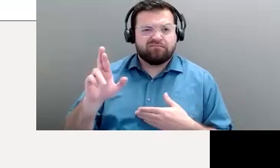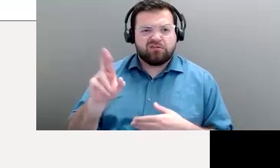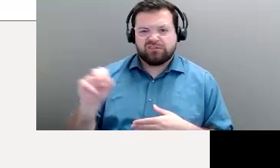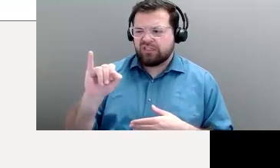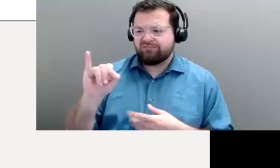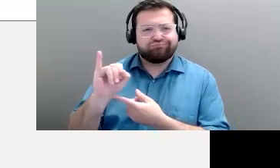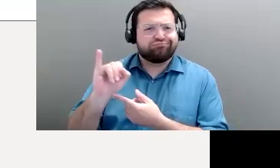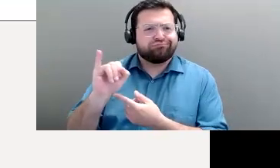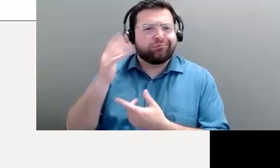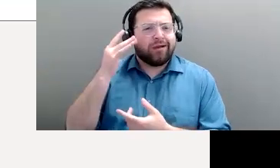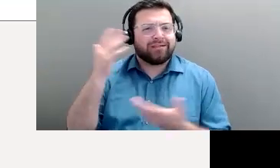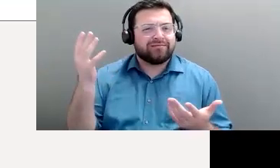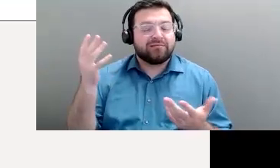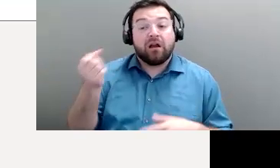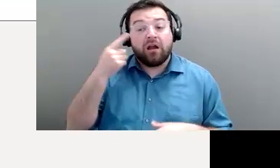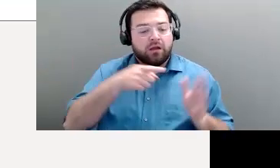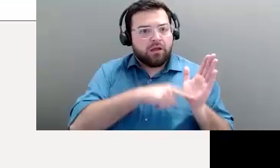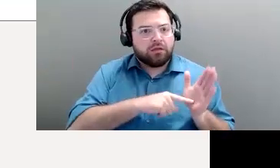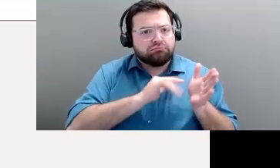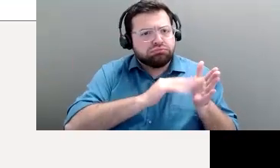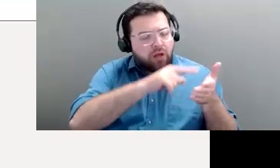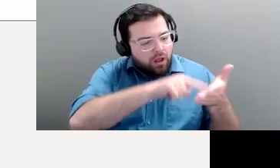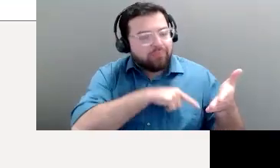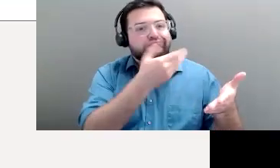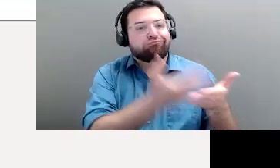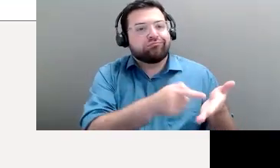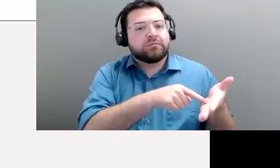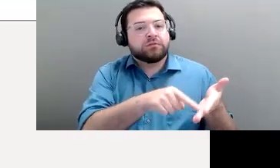you know, instructor in action is an essential part of online learning.